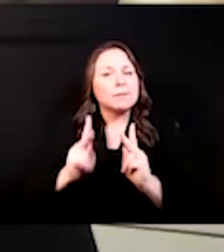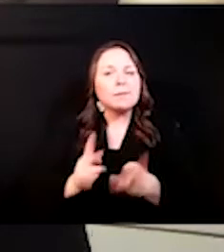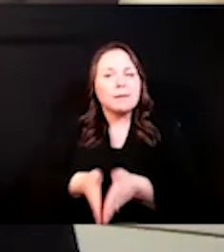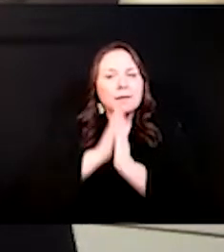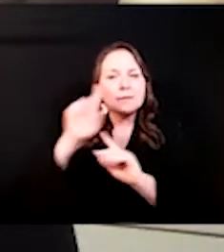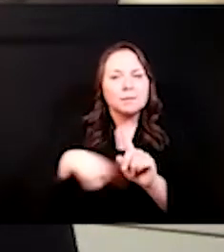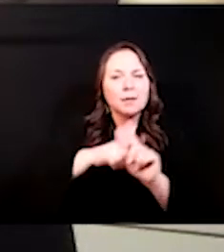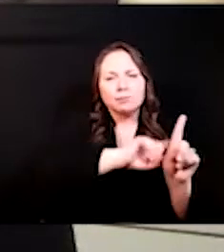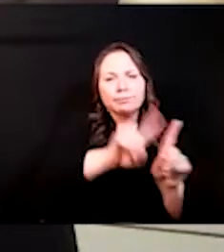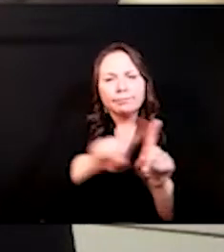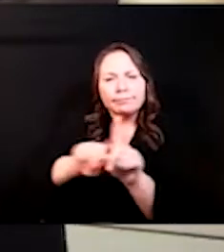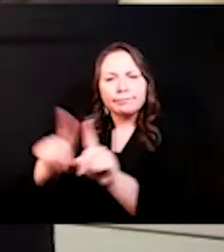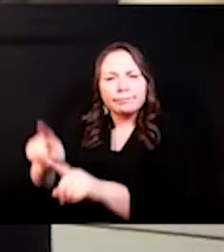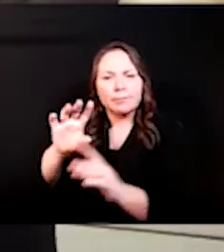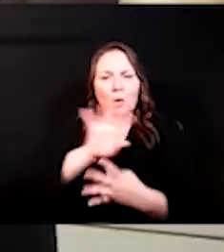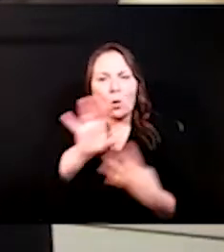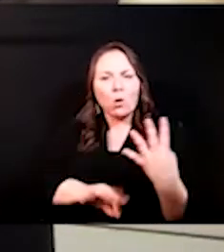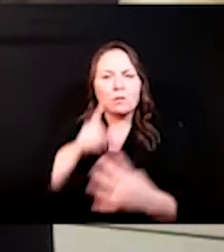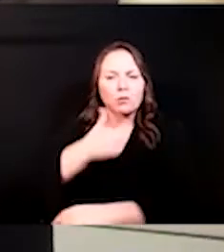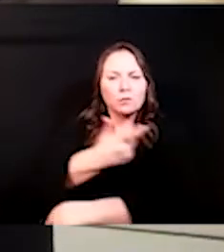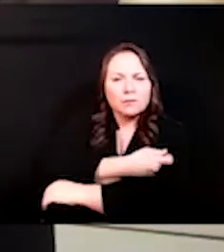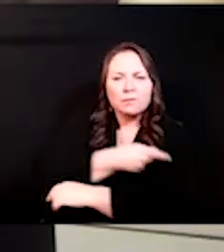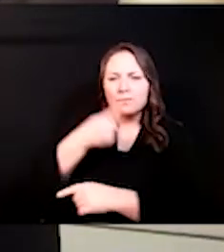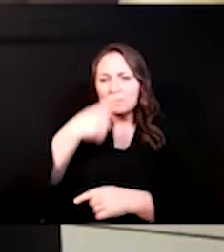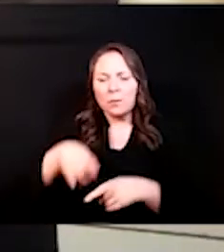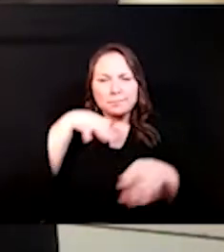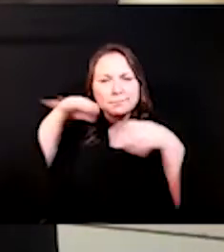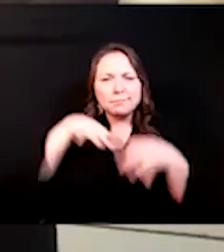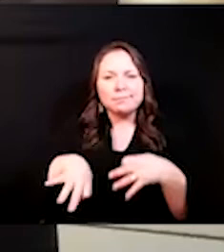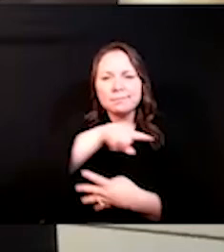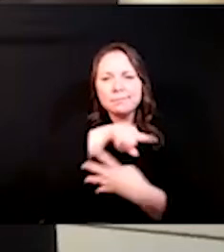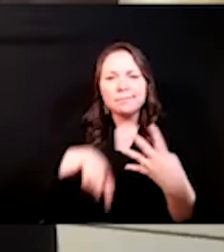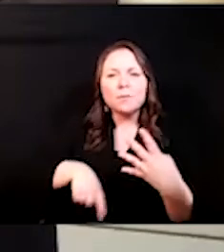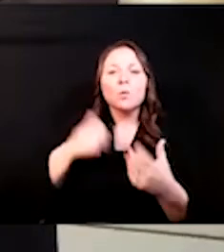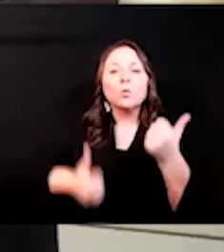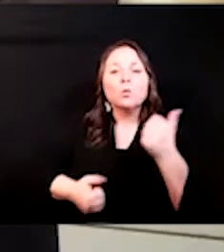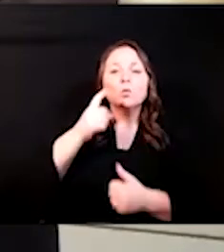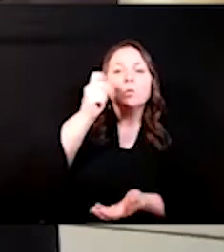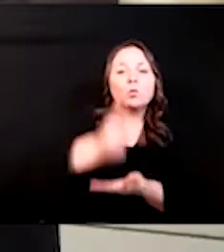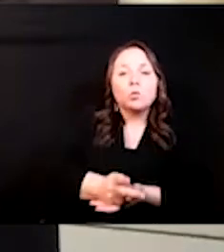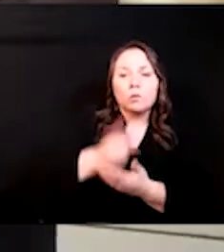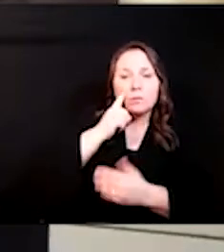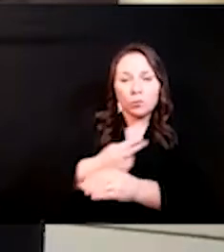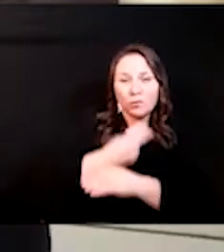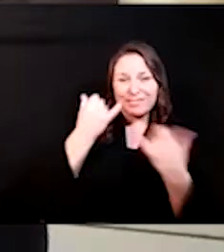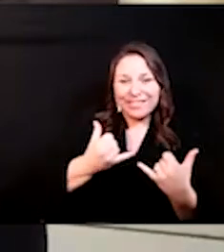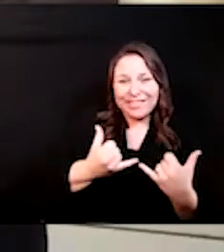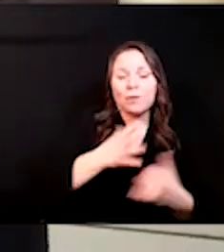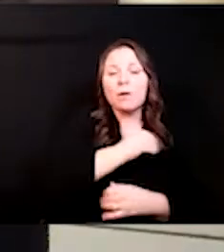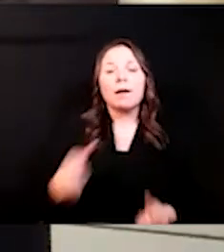QUESTIONS ABOUT COVID AND PEOPLE WERE ASKING ABOUT THE DIFFERENT VACCINE OPTIONS. CAN YOU TALK US THROUGH WHICH VACCINES ARE CURRENTLY APPROVED FOR USE AND HOW MANY